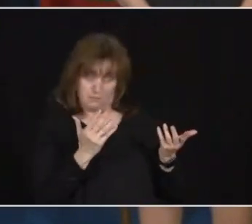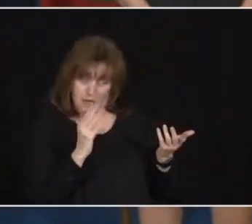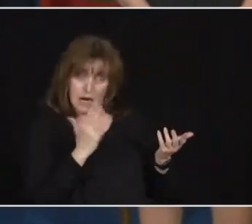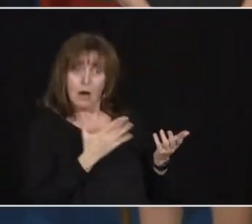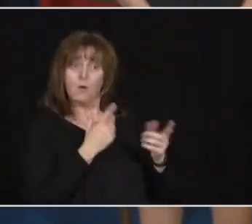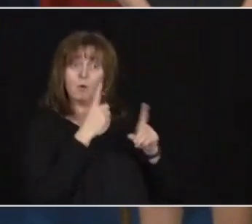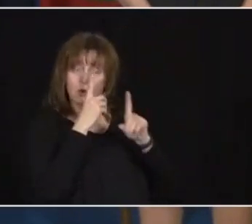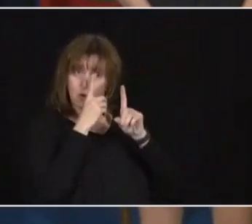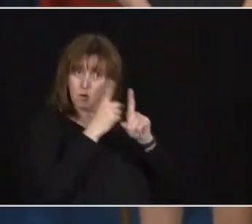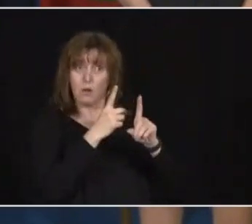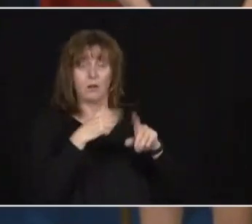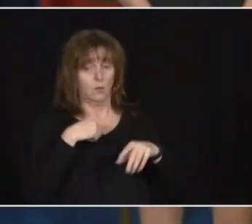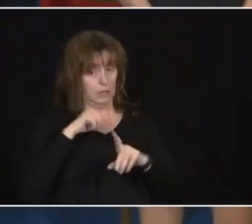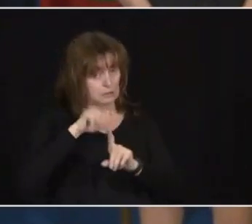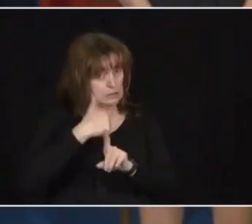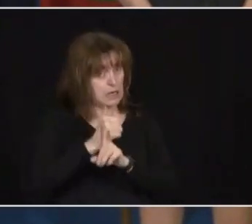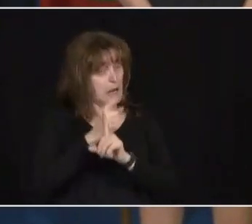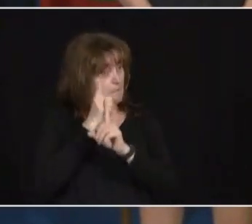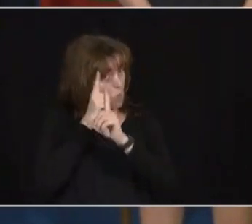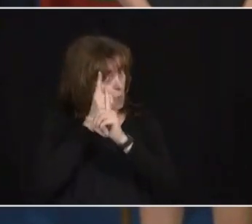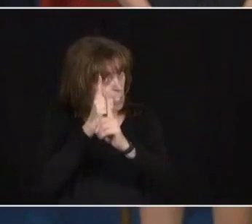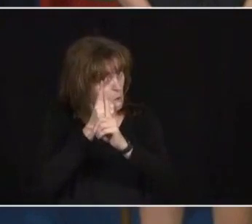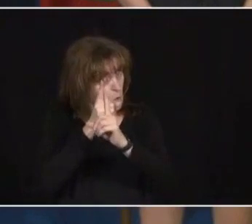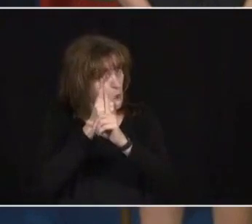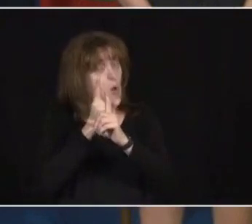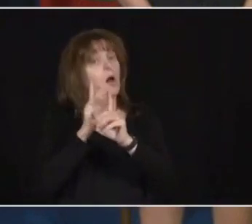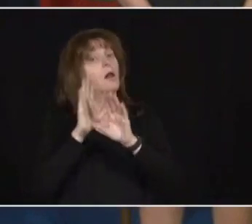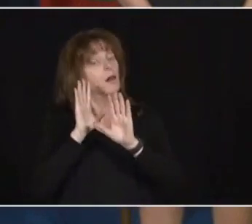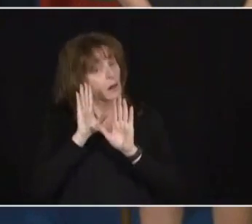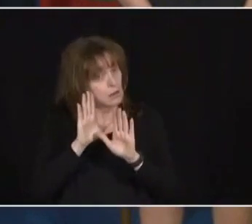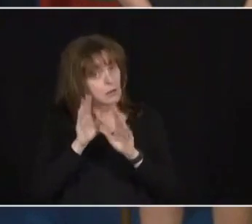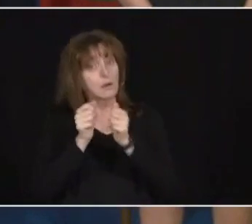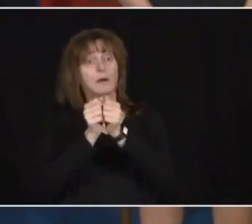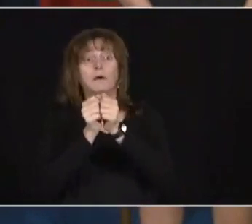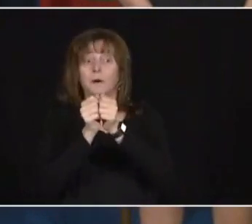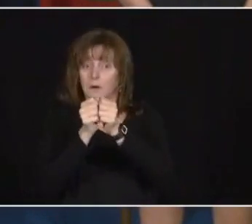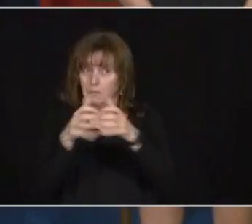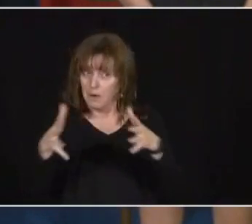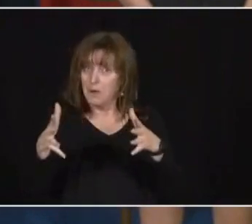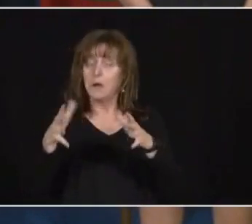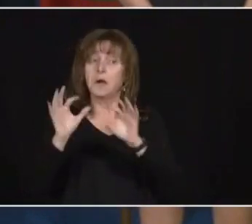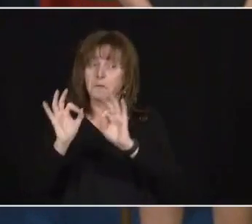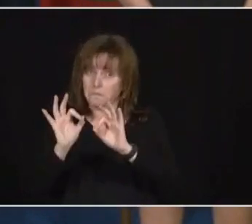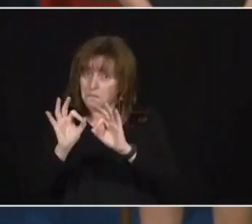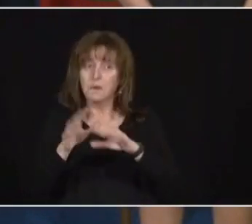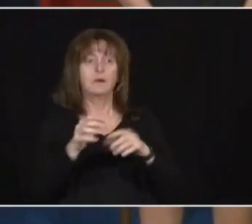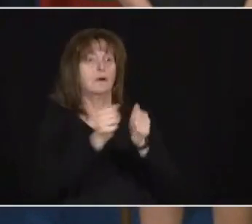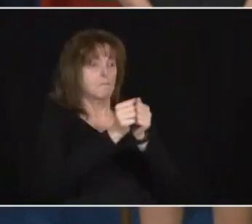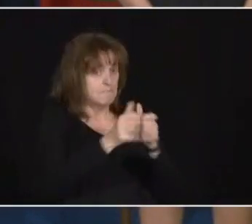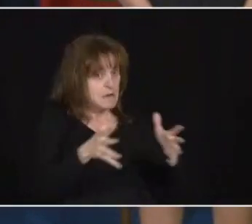When we said we were going to hit our first target, we hit our first target, and again we're